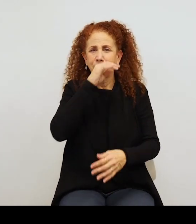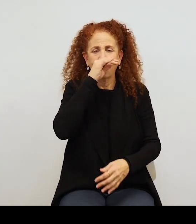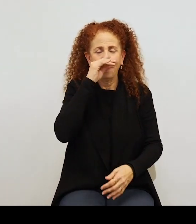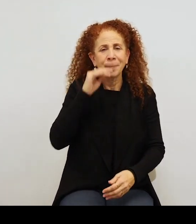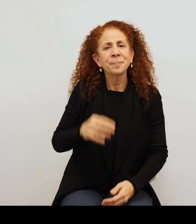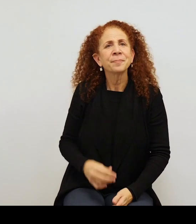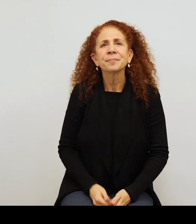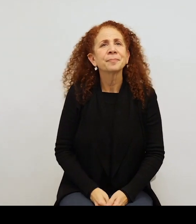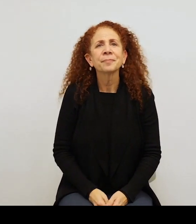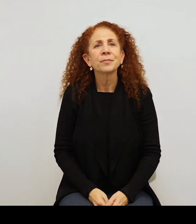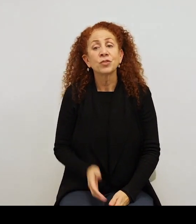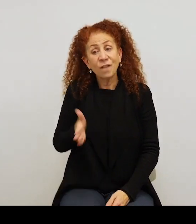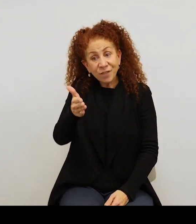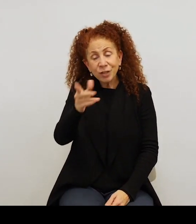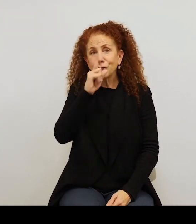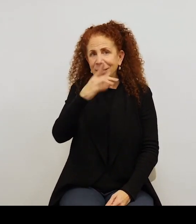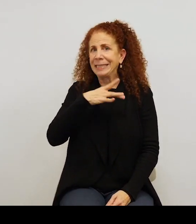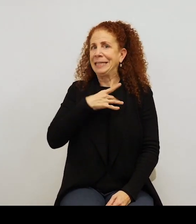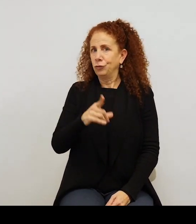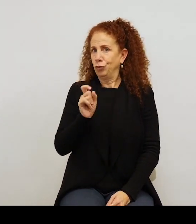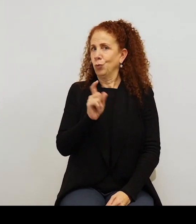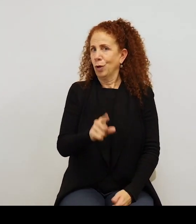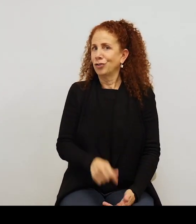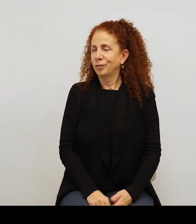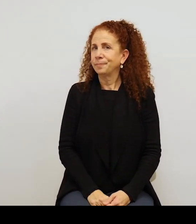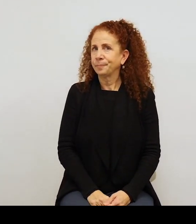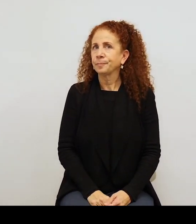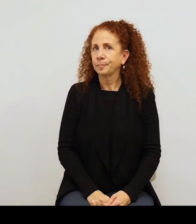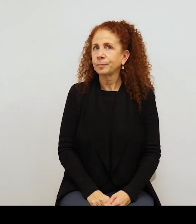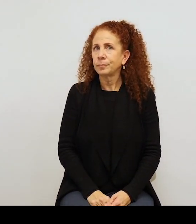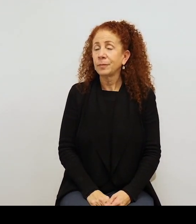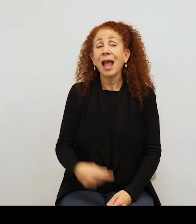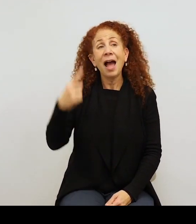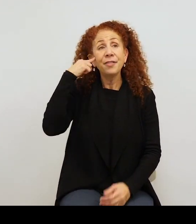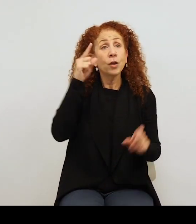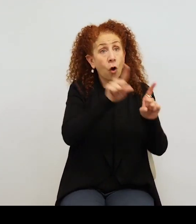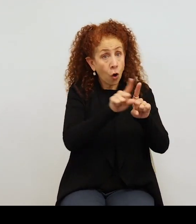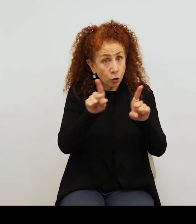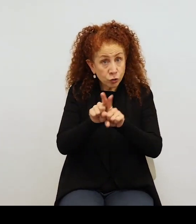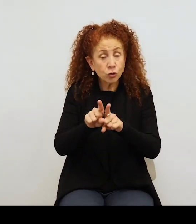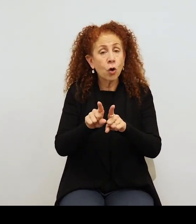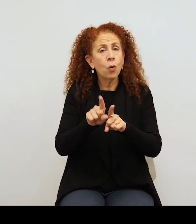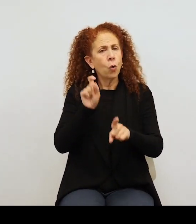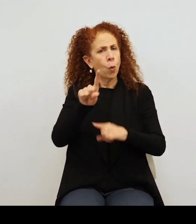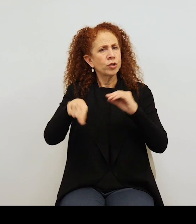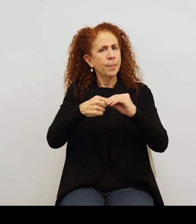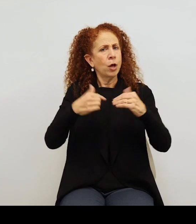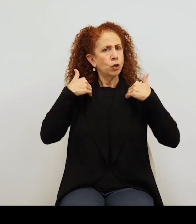So fish is a very interesting question. And I think it's also a question in human-animal studies